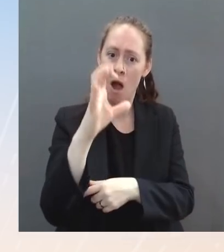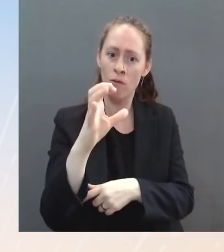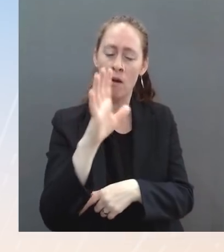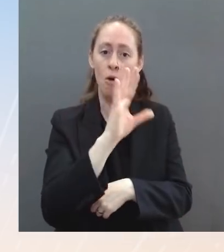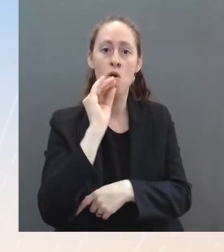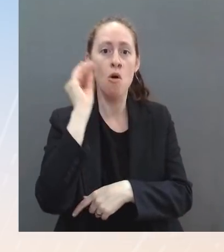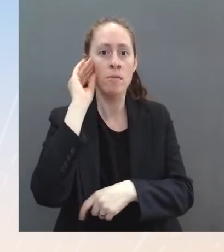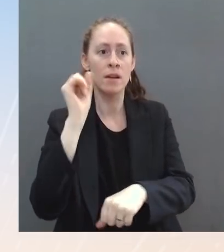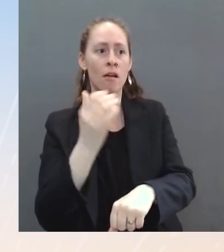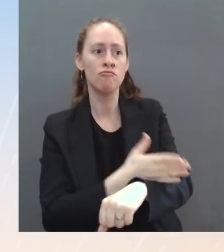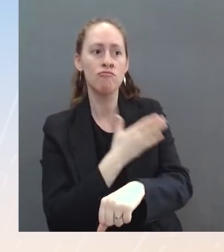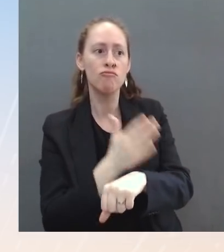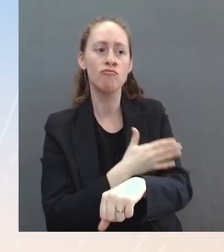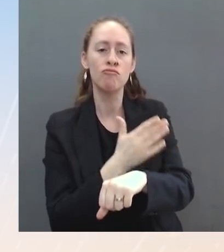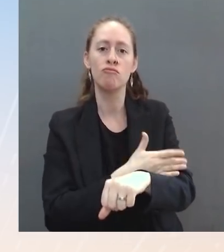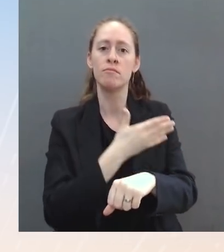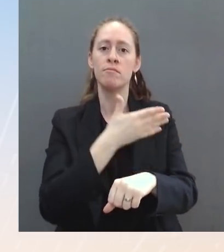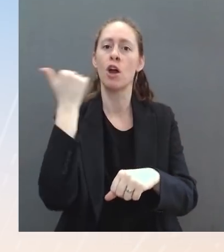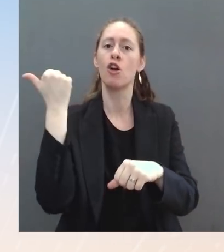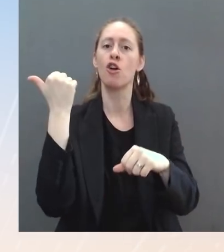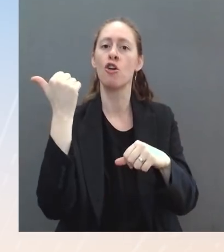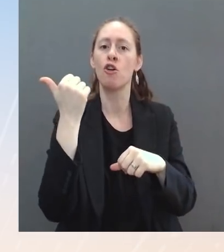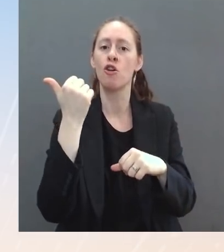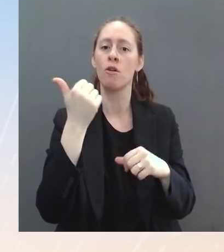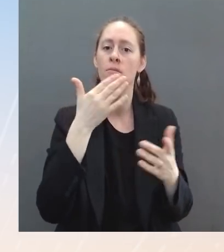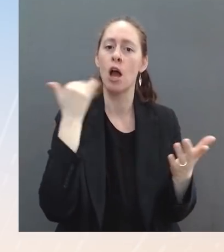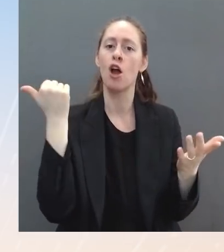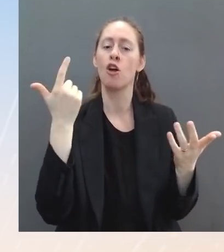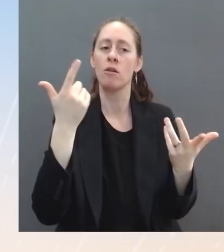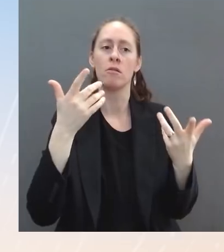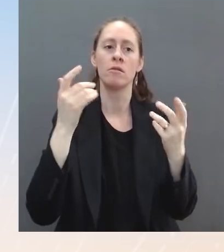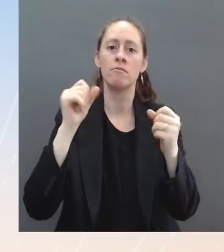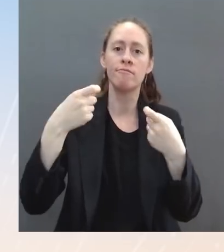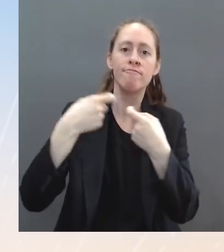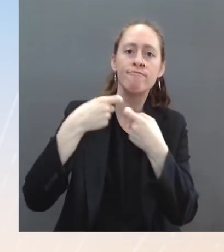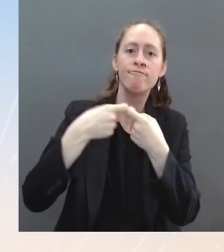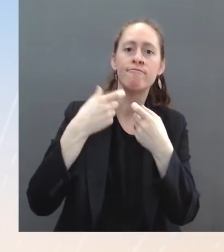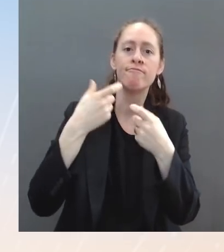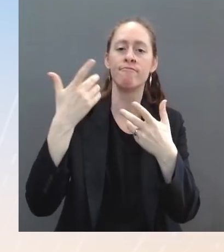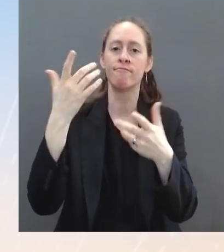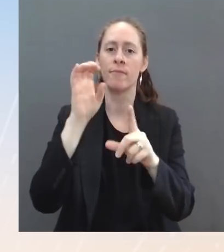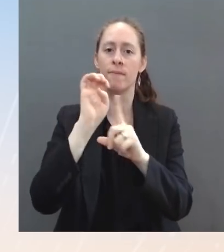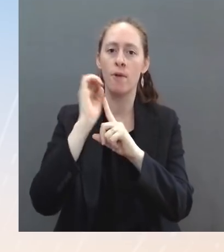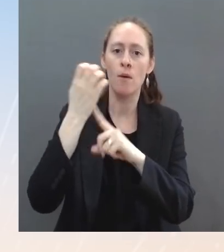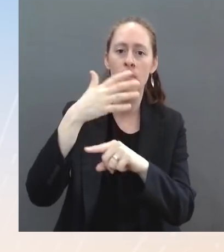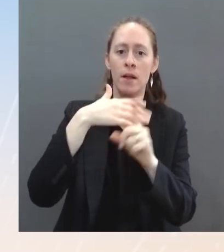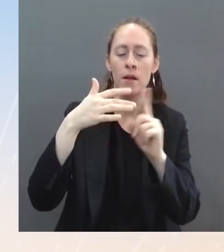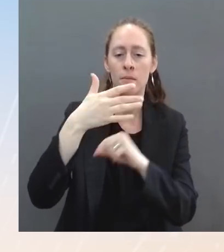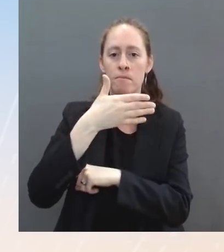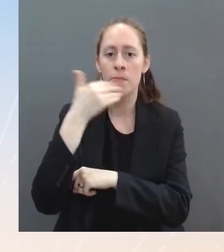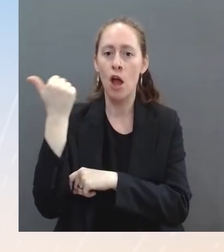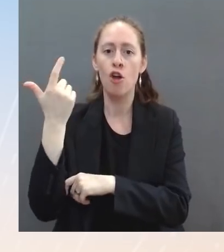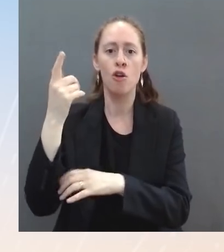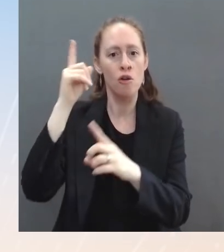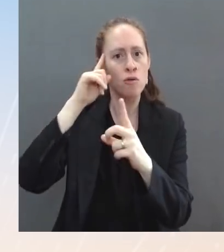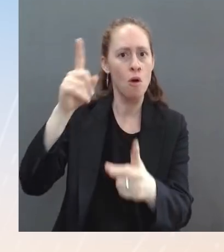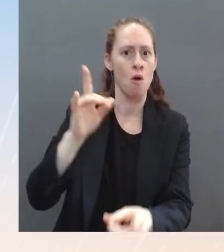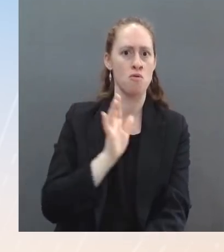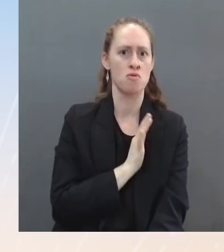and improve the health of their home. That's something the President did this week, putting that money out, in addition to the other issues that we discussed today.